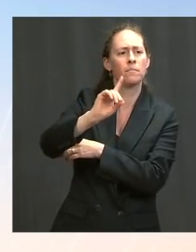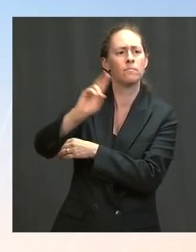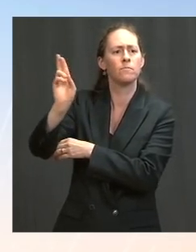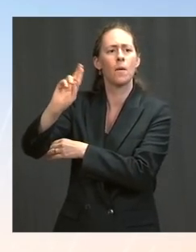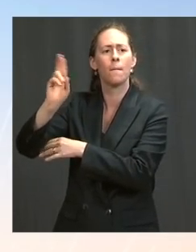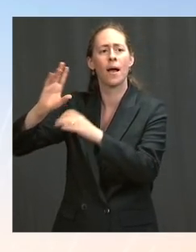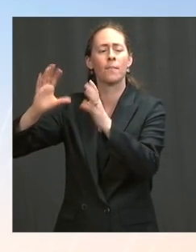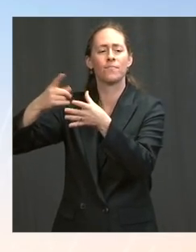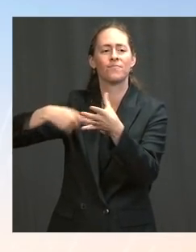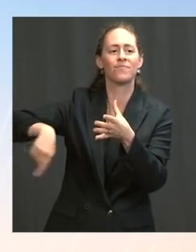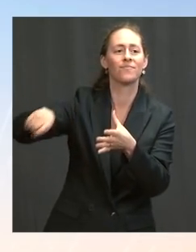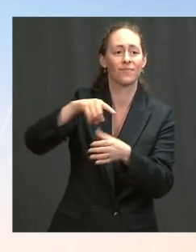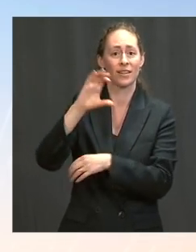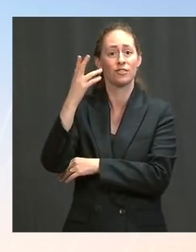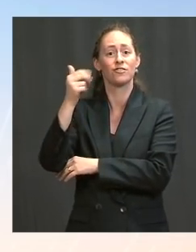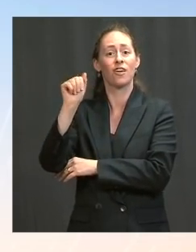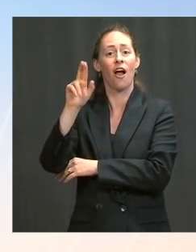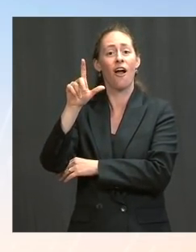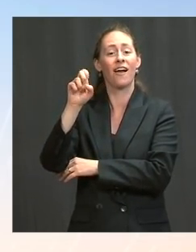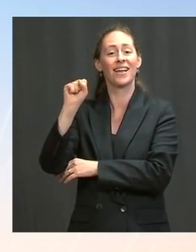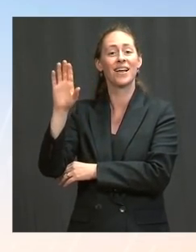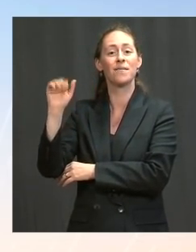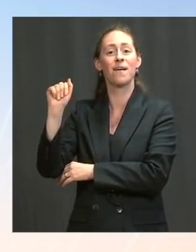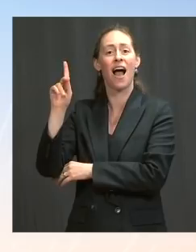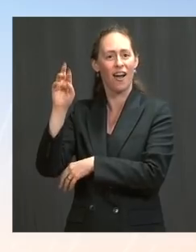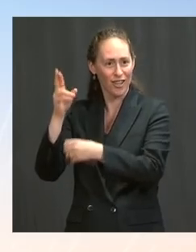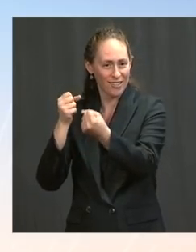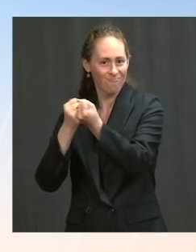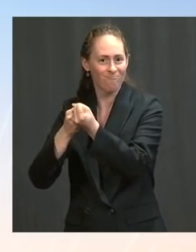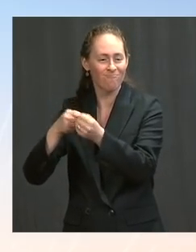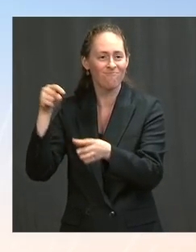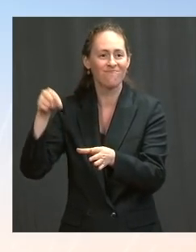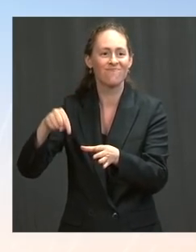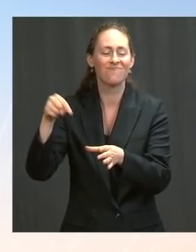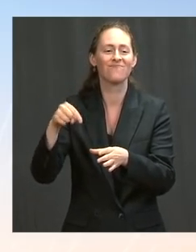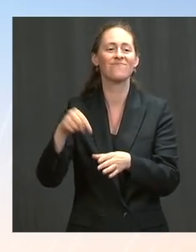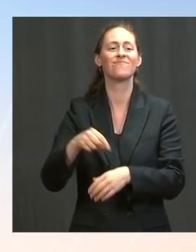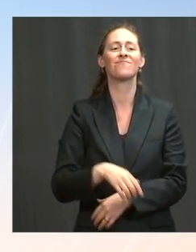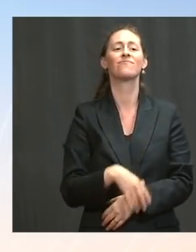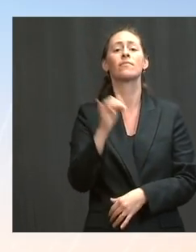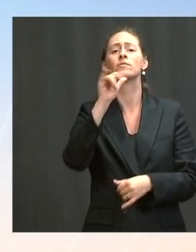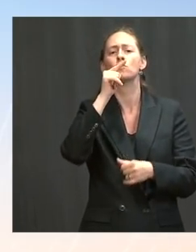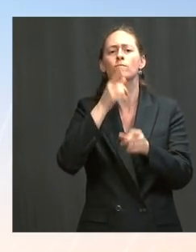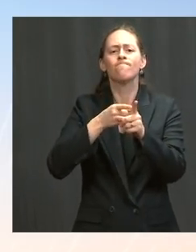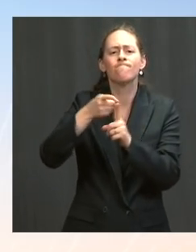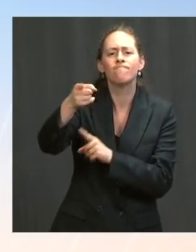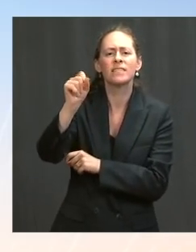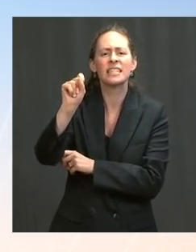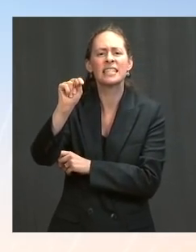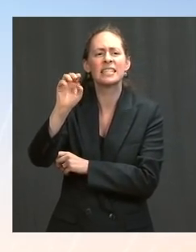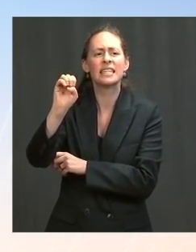The U.S. Conference of Mayors, the AFL-CIO, the United Steelworkers and IBEW, the American Society of Civil Engineers,